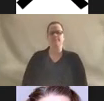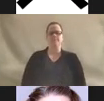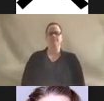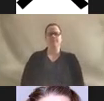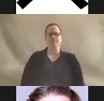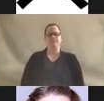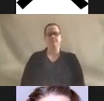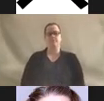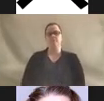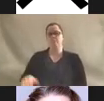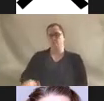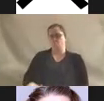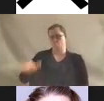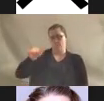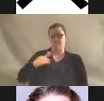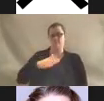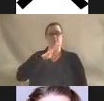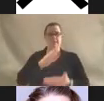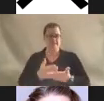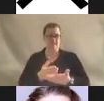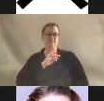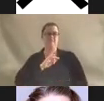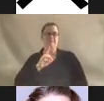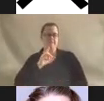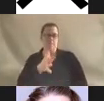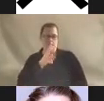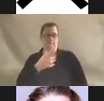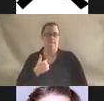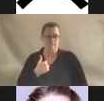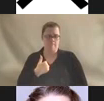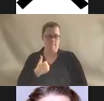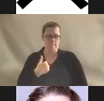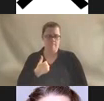I raised my son as a single parent and his dad was involved,